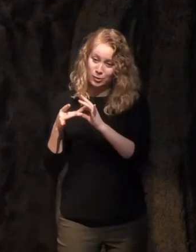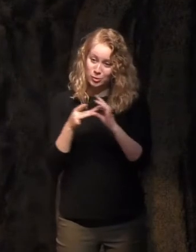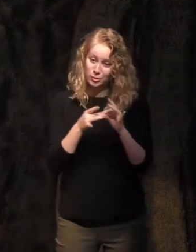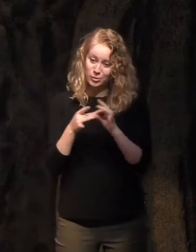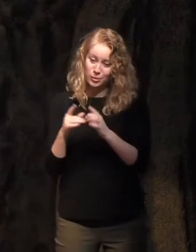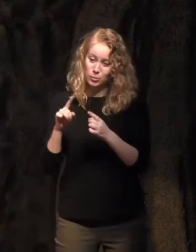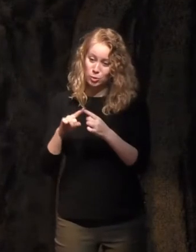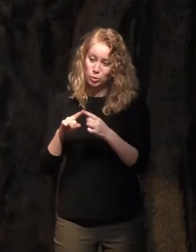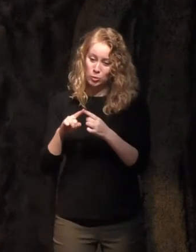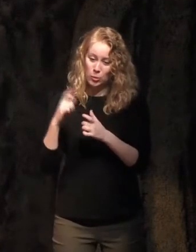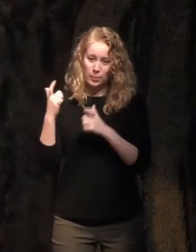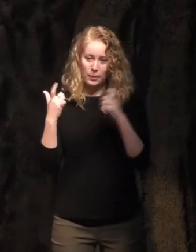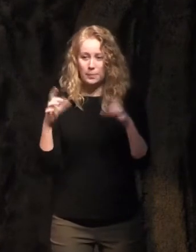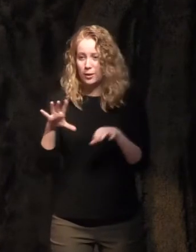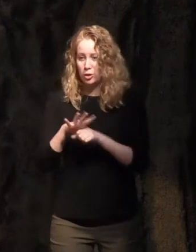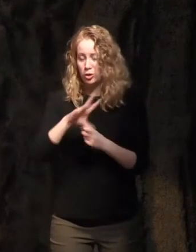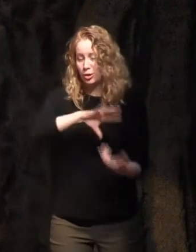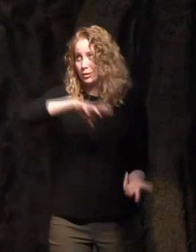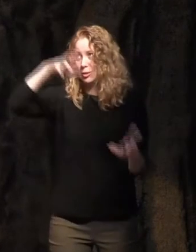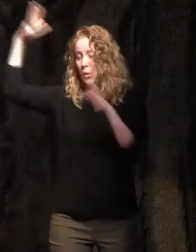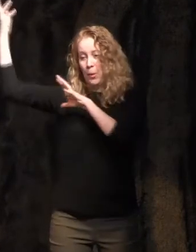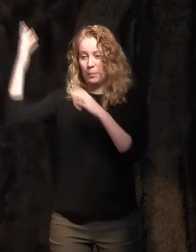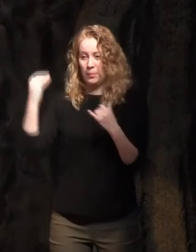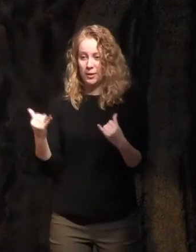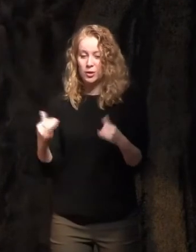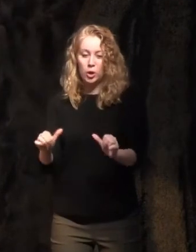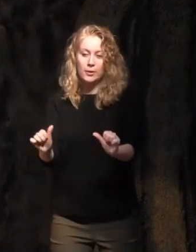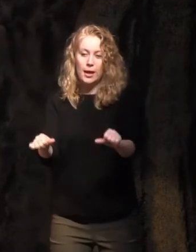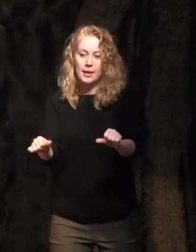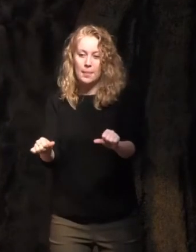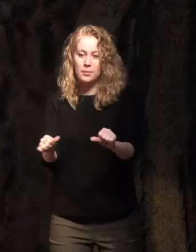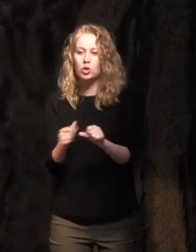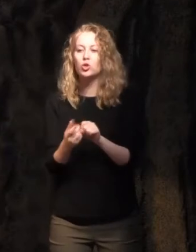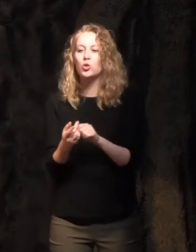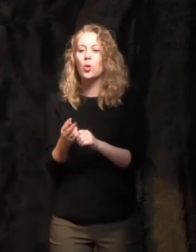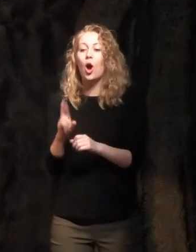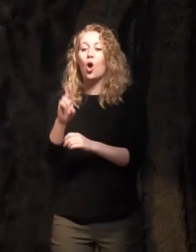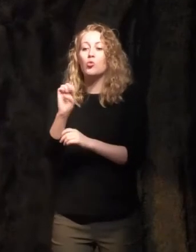to the big old shit storm that is the current attempt to renegotiate the CTA.